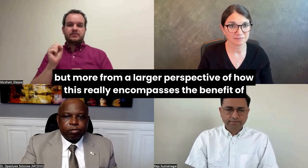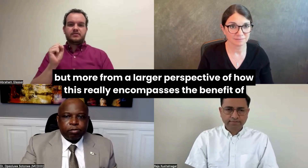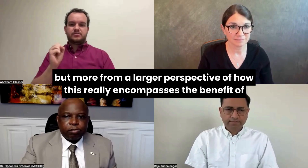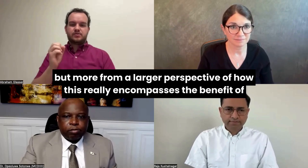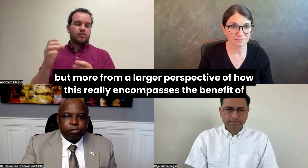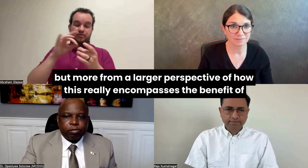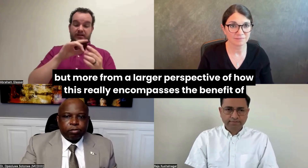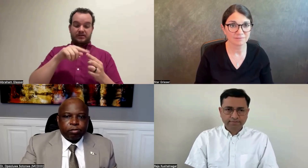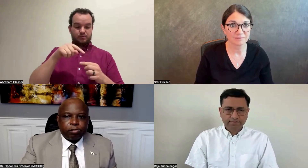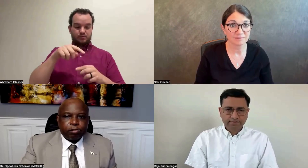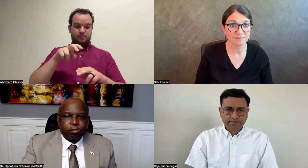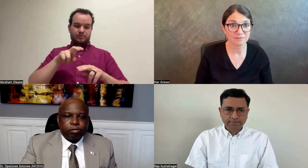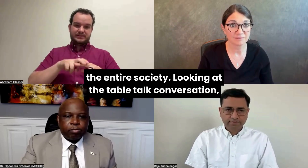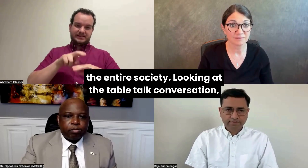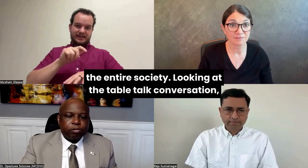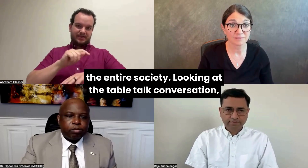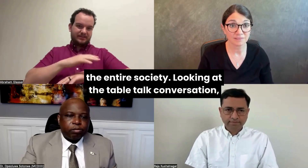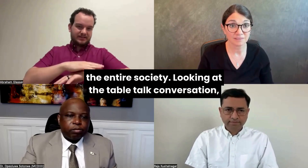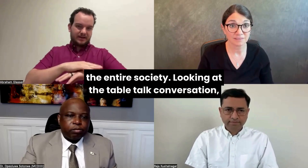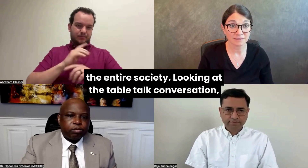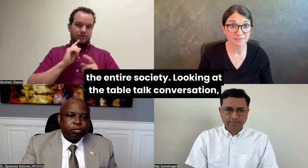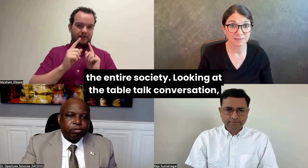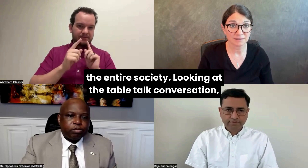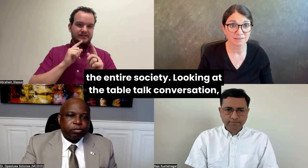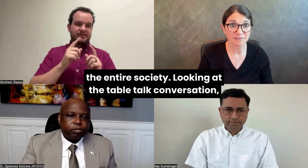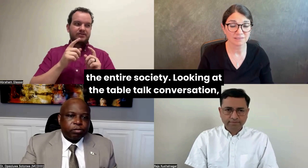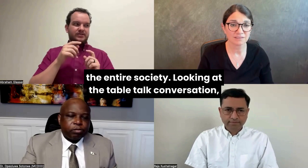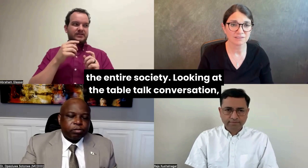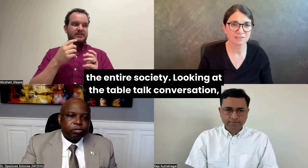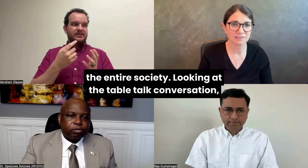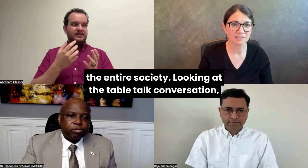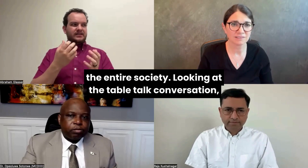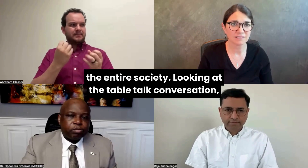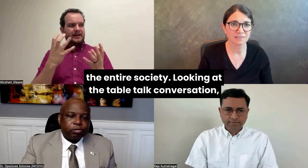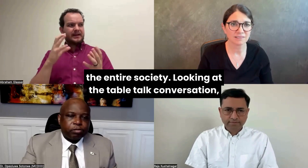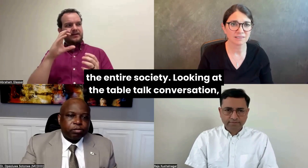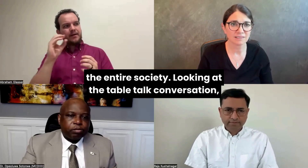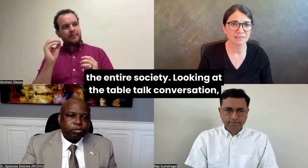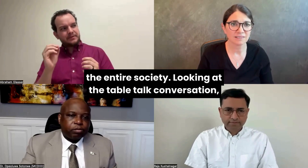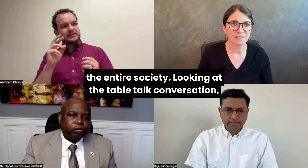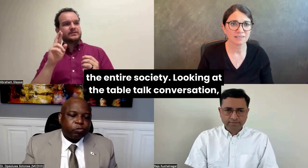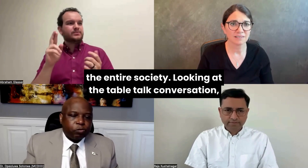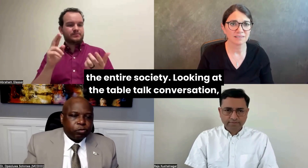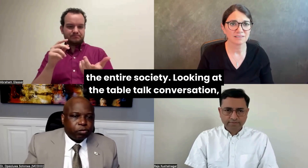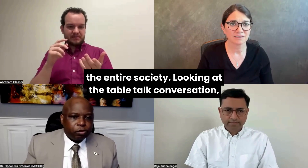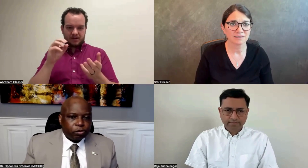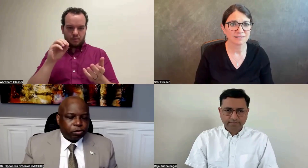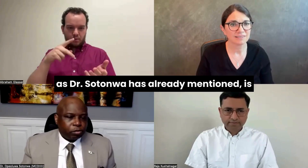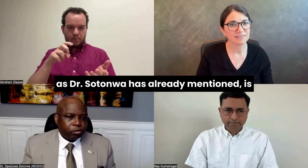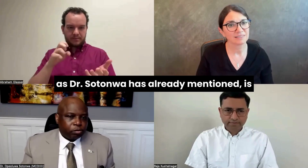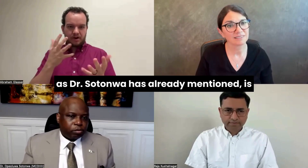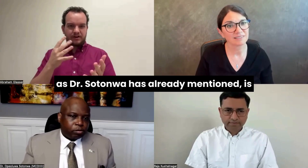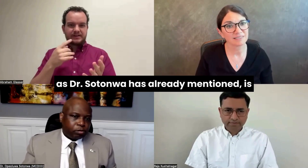the entire society. Looking at the table talk conversation, as Dr. Sotonwa has already mentioned, is